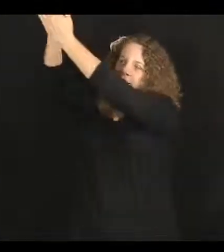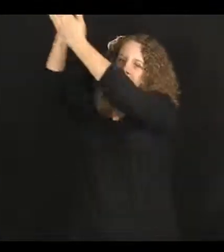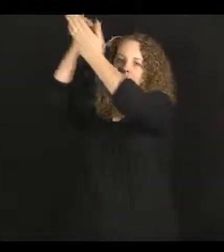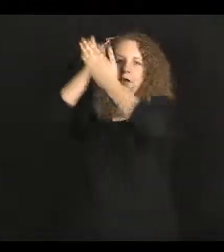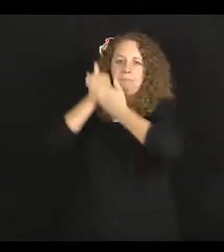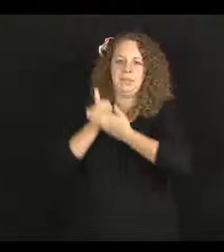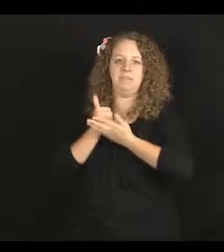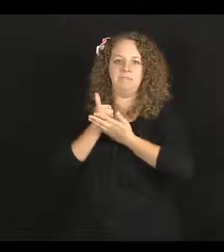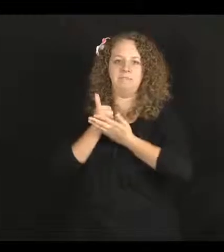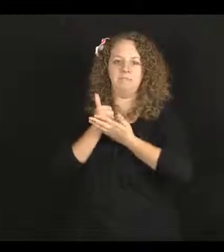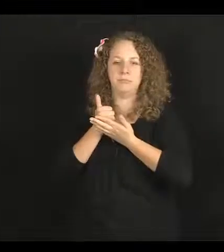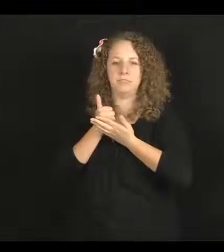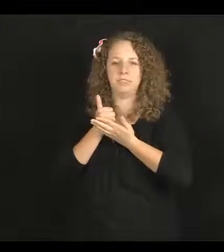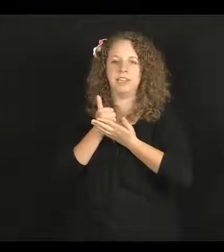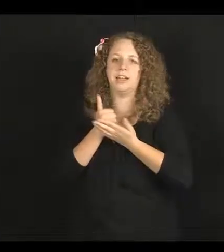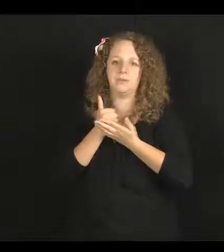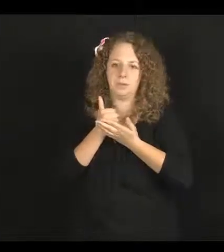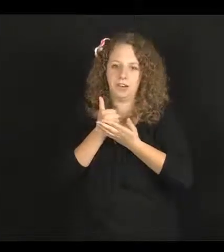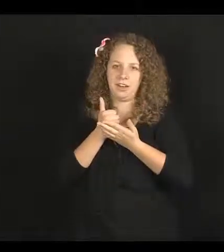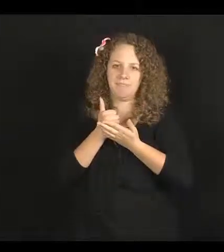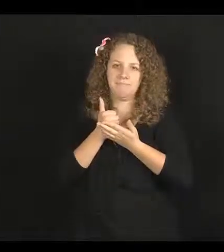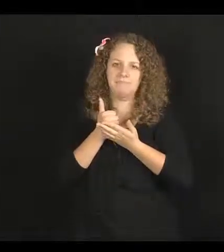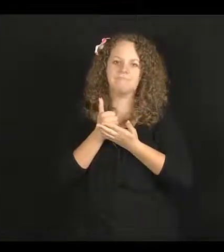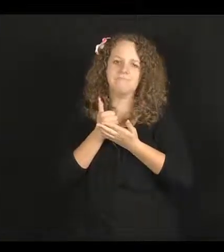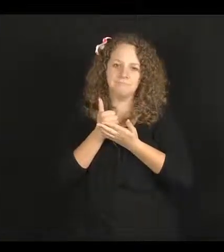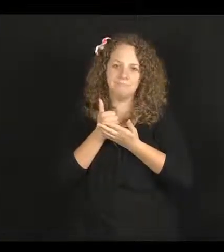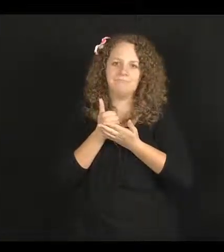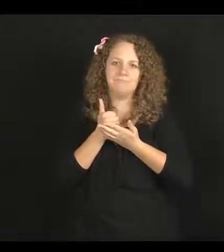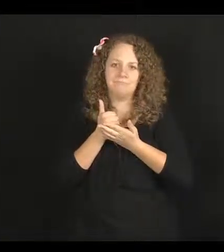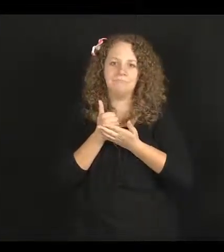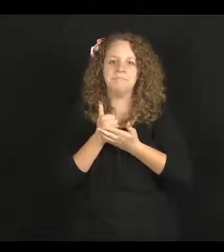HELP-ME …. requesting help from God